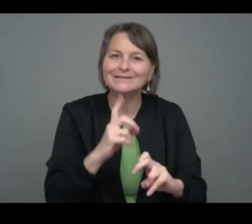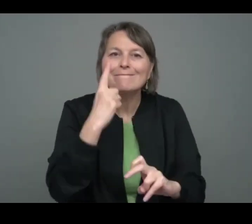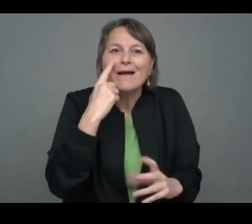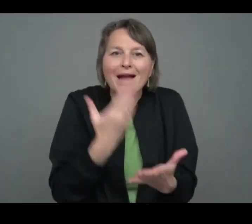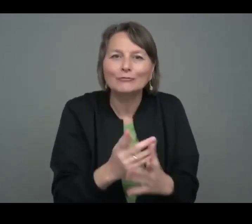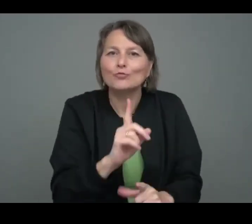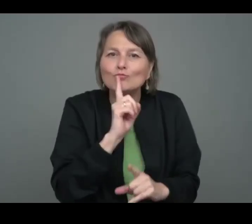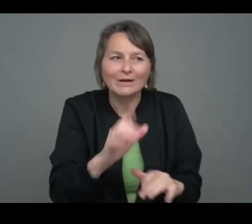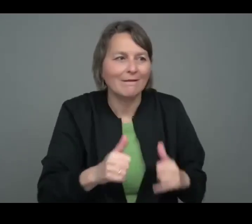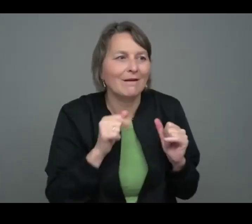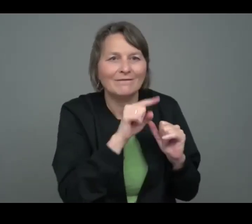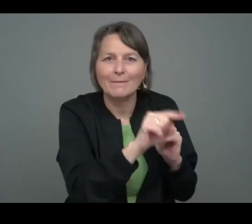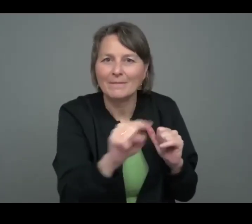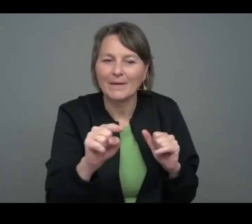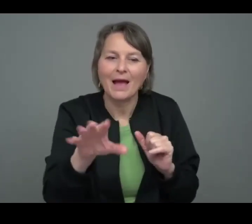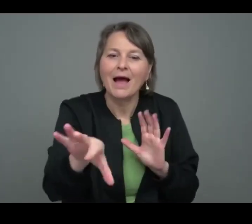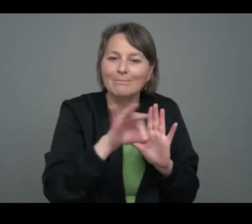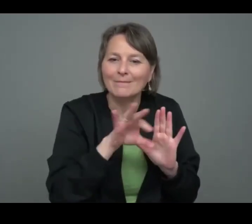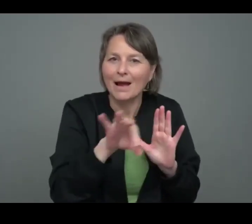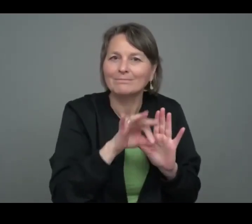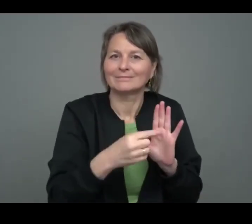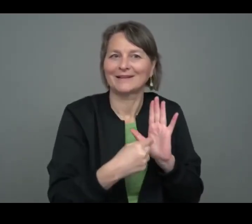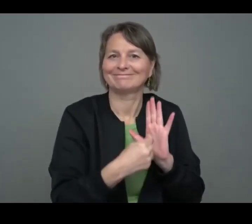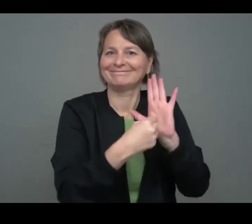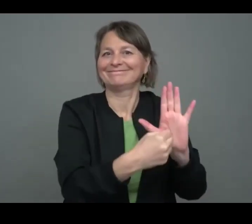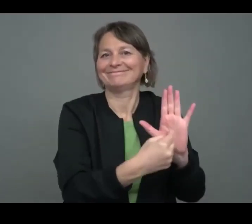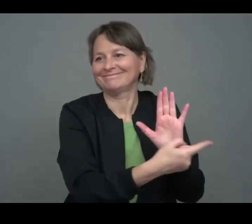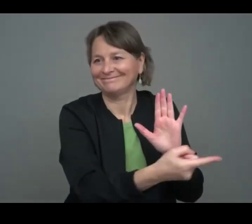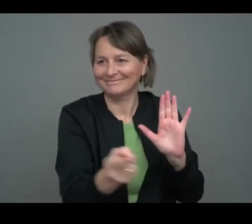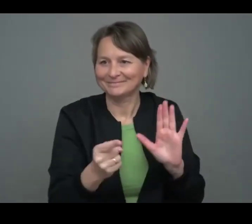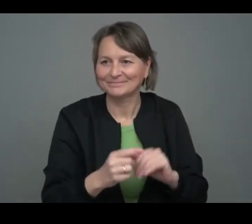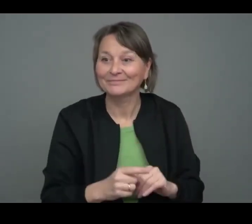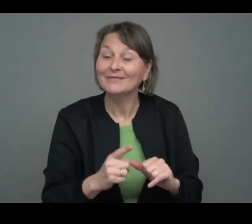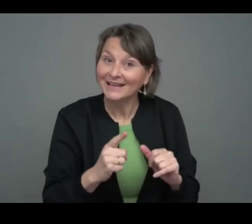have findings, we might find evidence on the topic we started but some other issues might